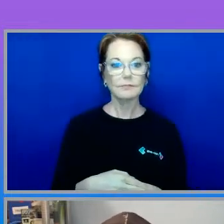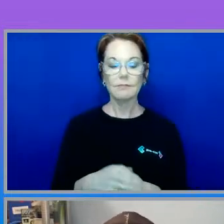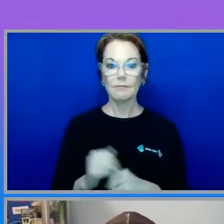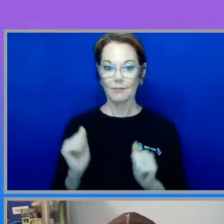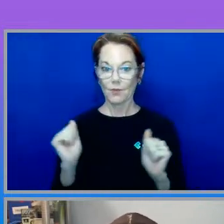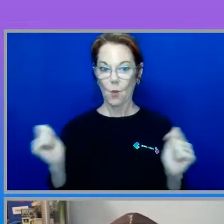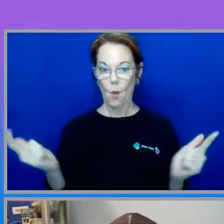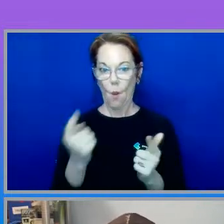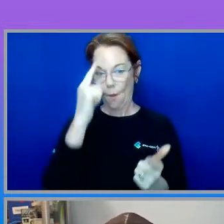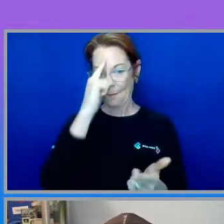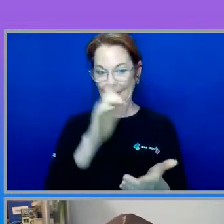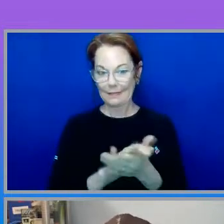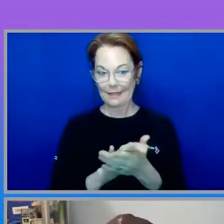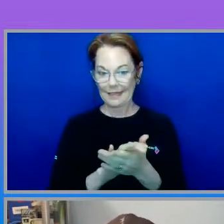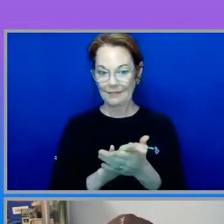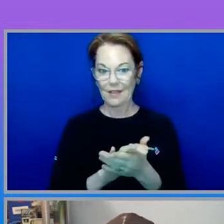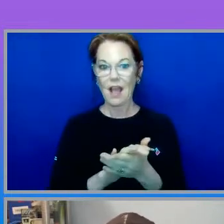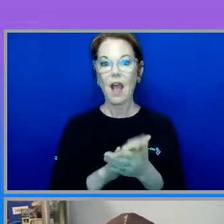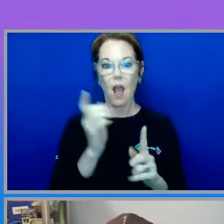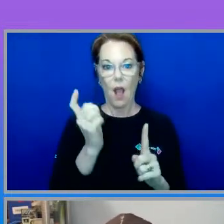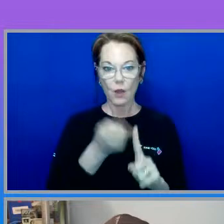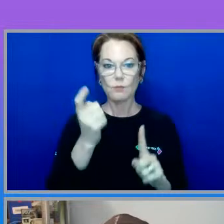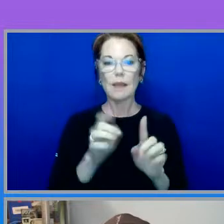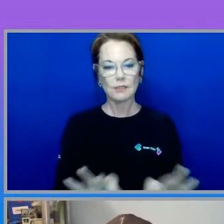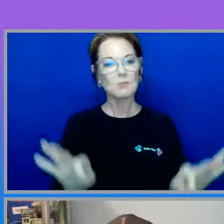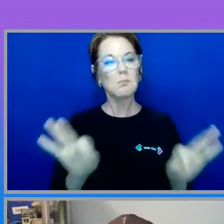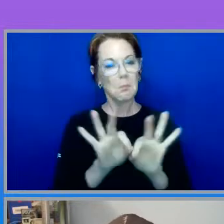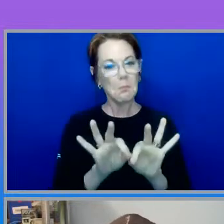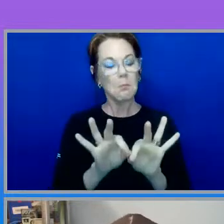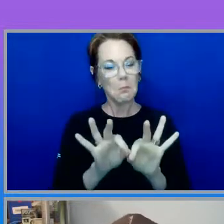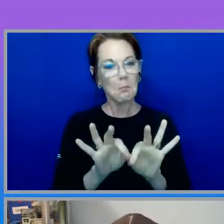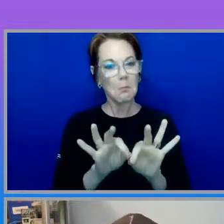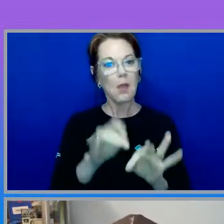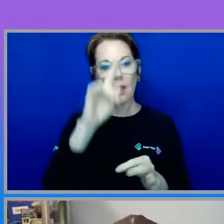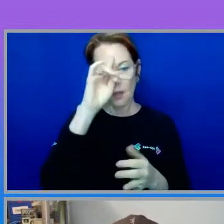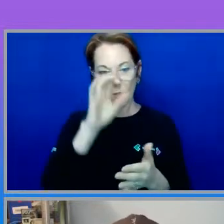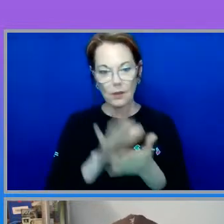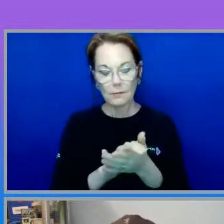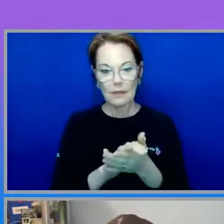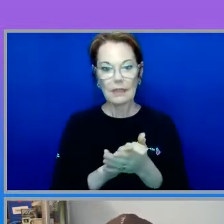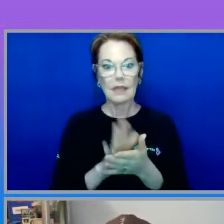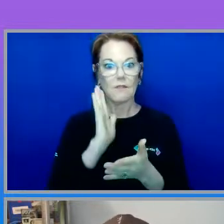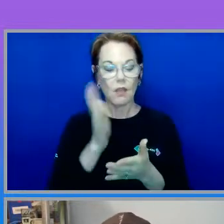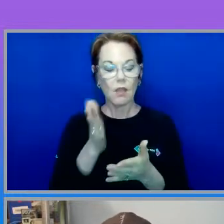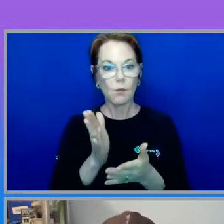believe that automation is important, and we all believe